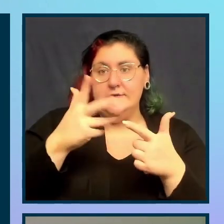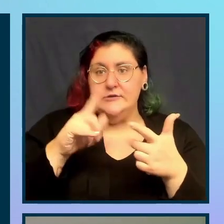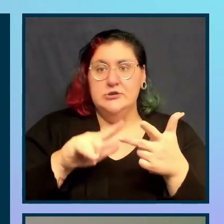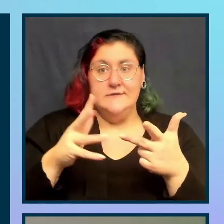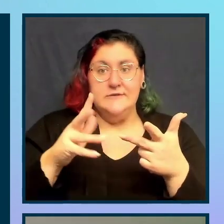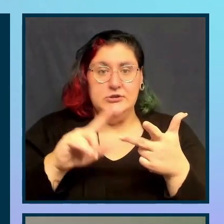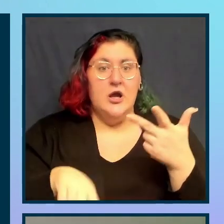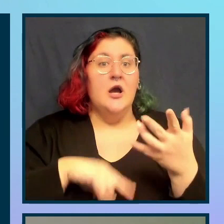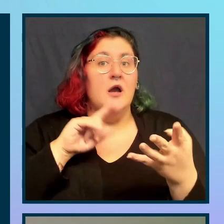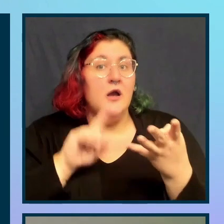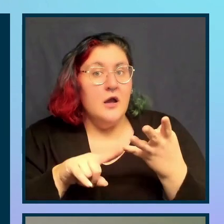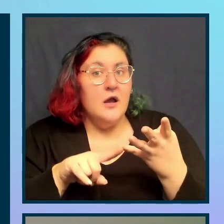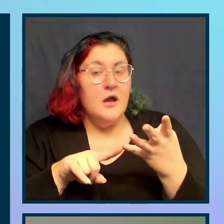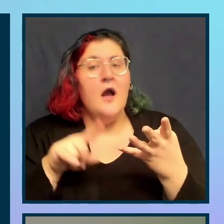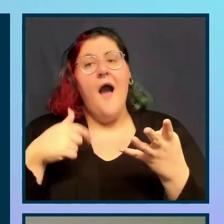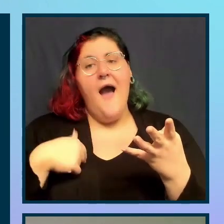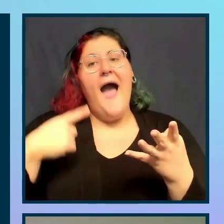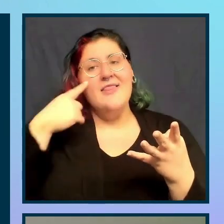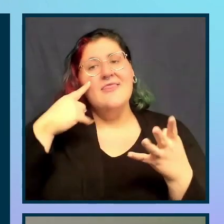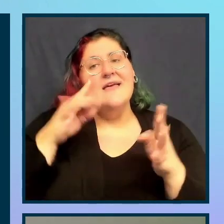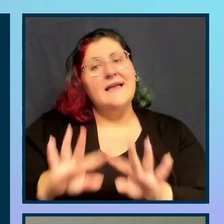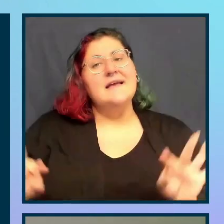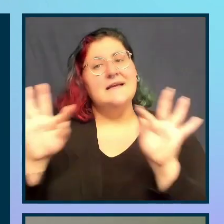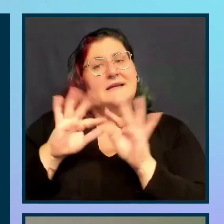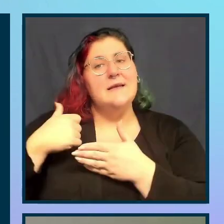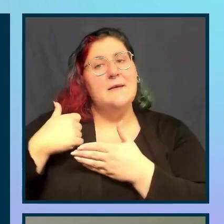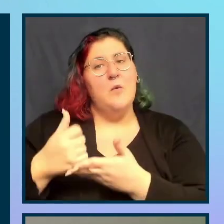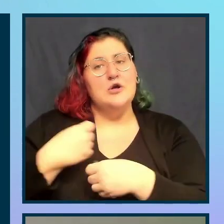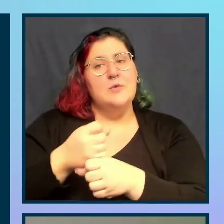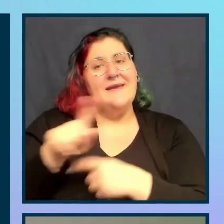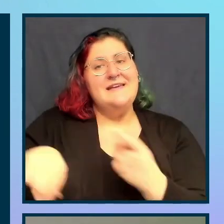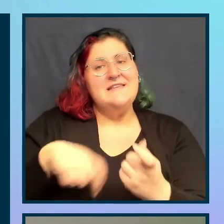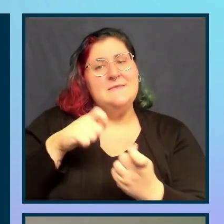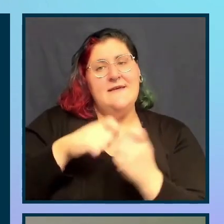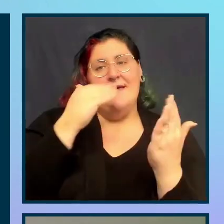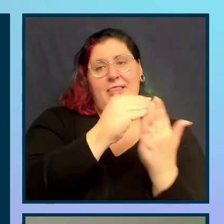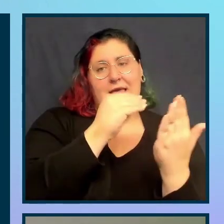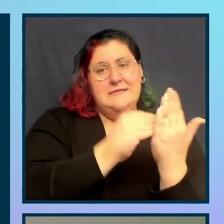I find it really useful to make a very specific list of what is missing, what decisions I need to make